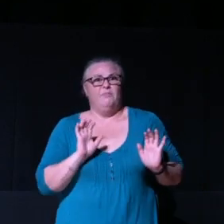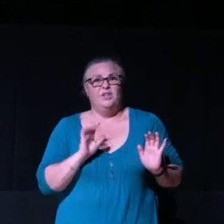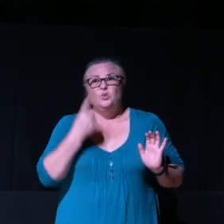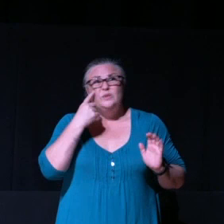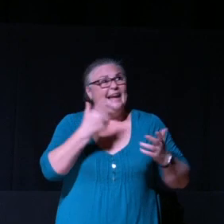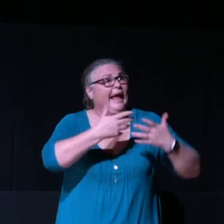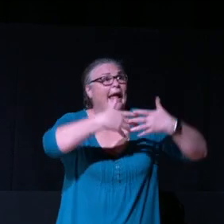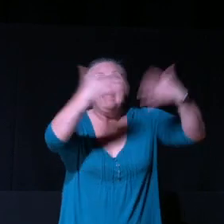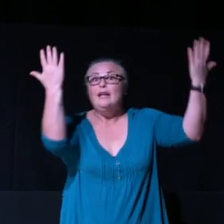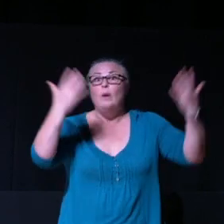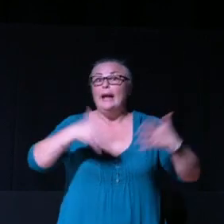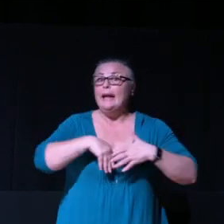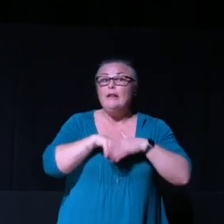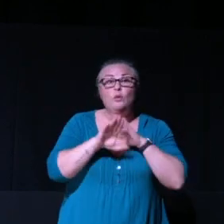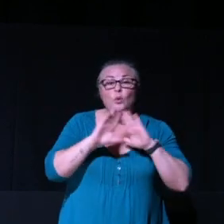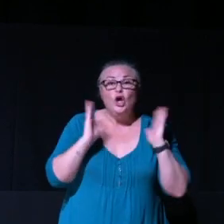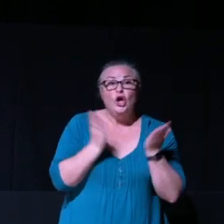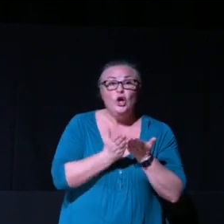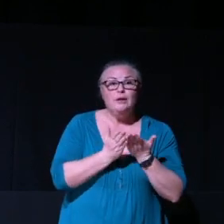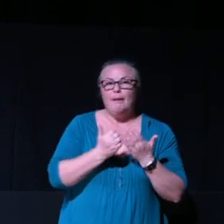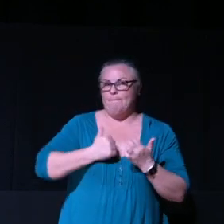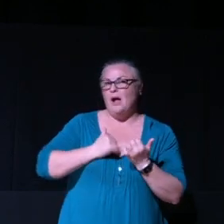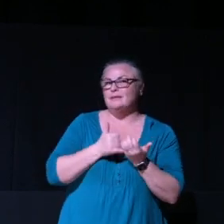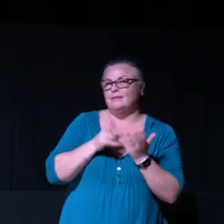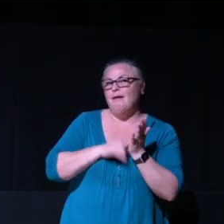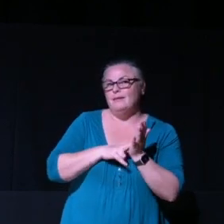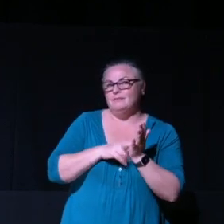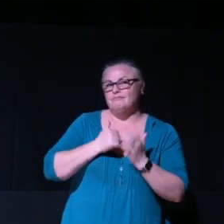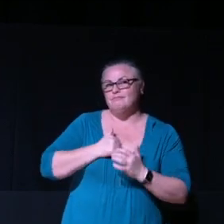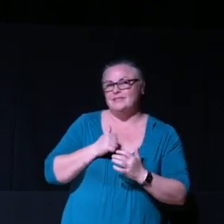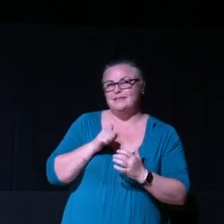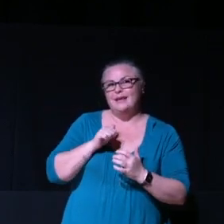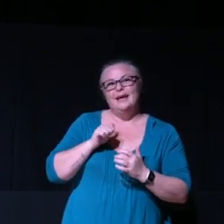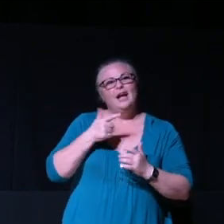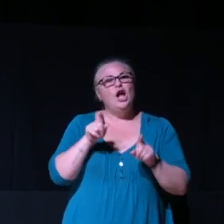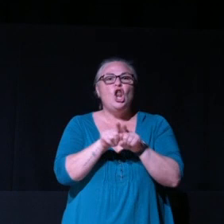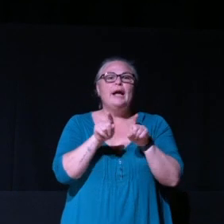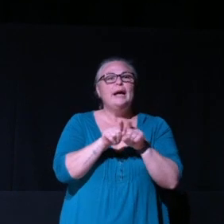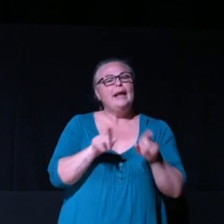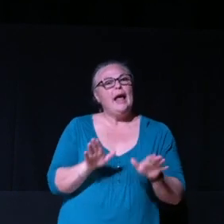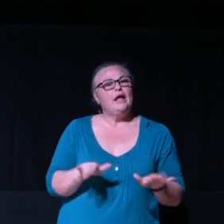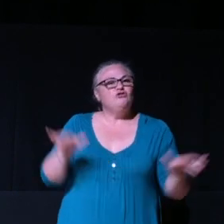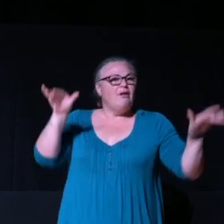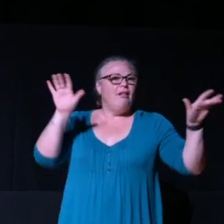anywhere in the world and Leo is playing the part of my son, playing the part of an angel, a putti. So this is this work that